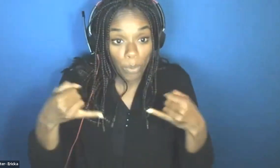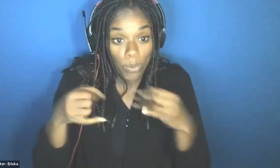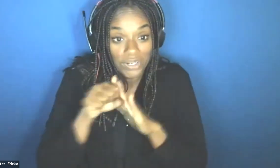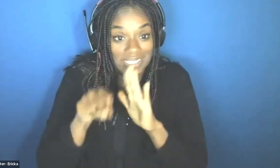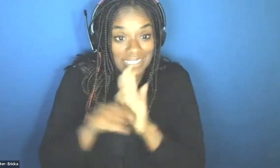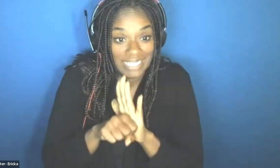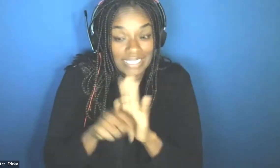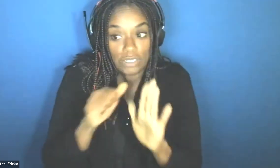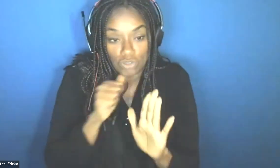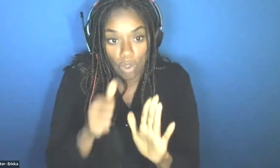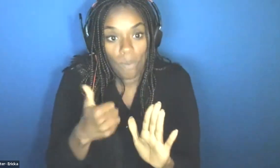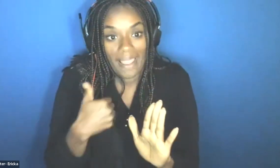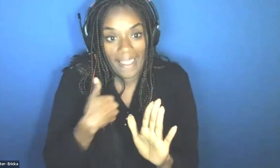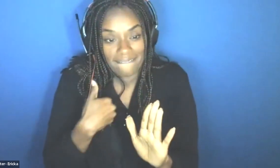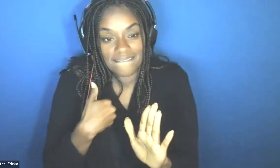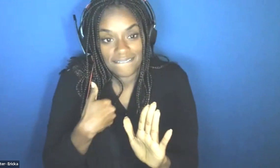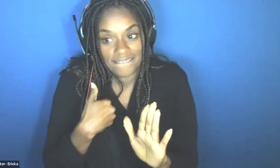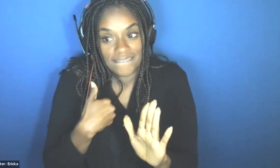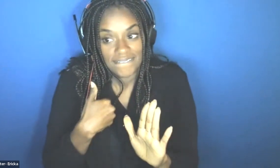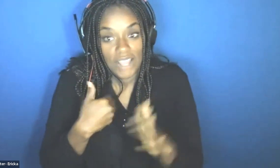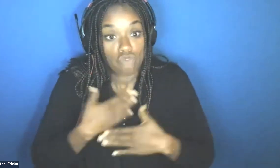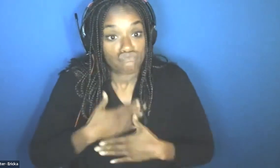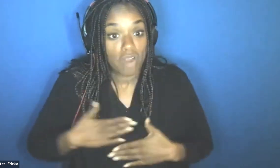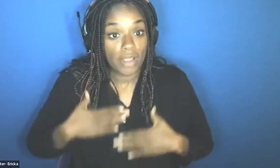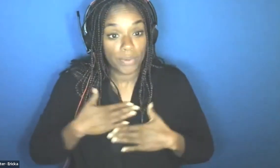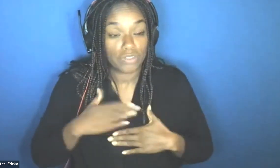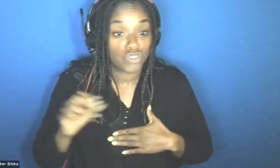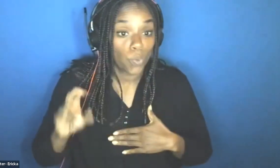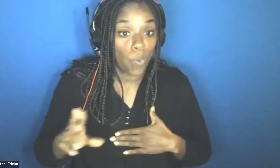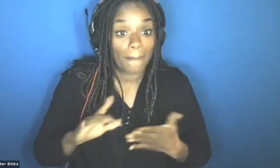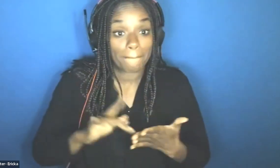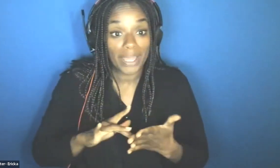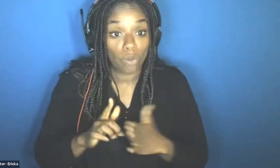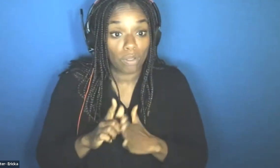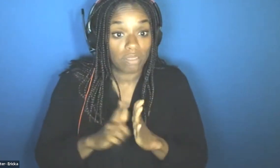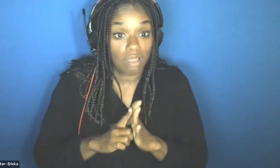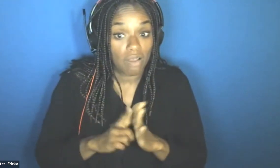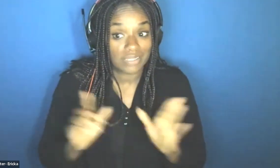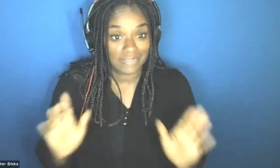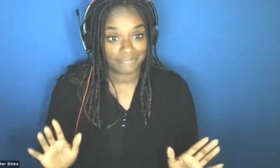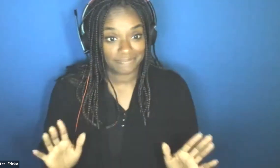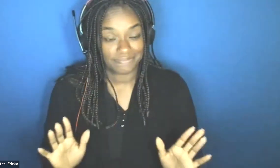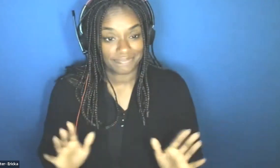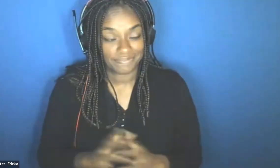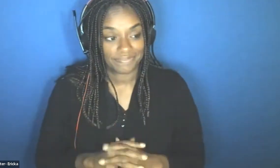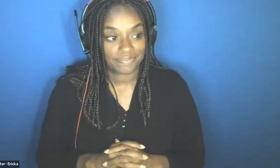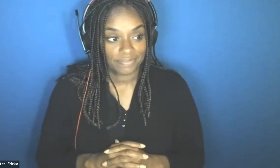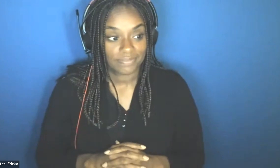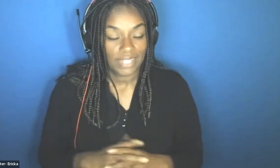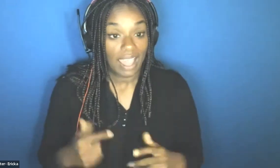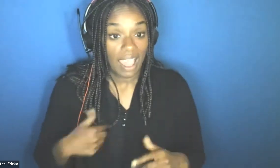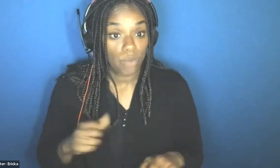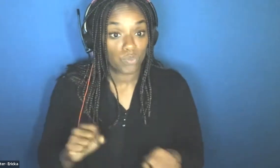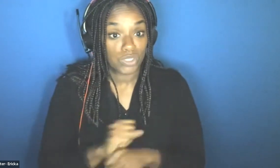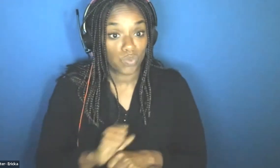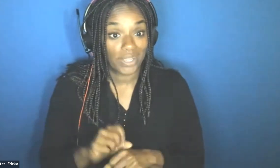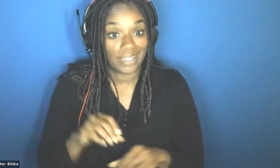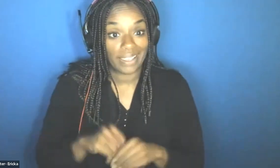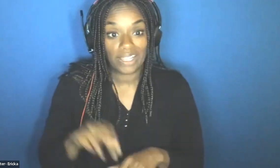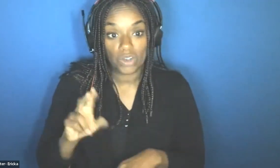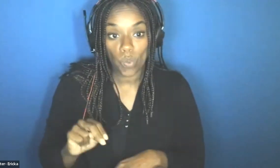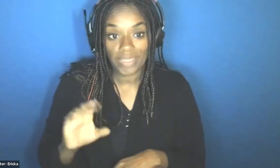Well, it does.